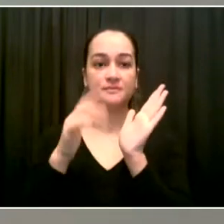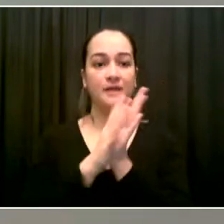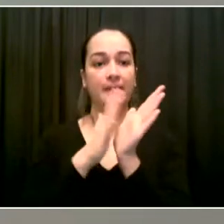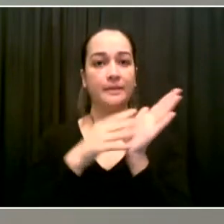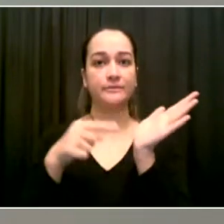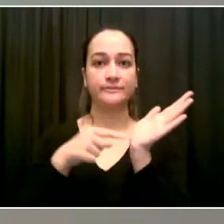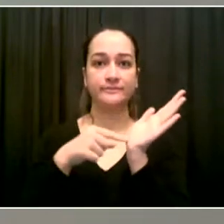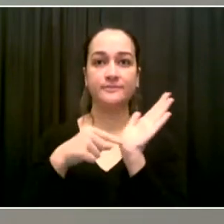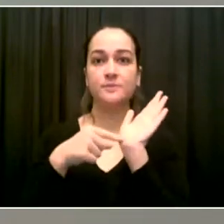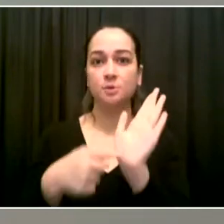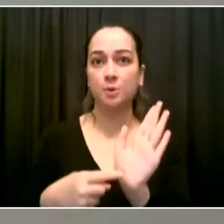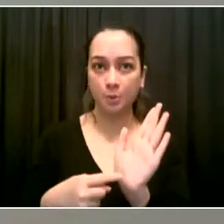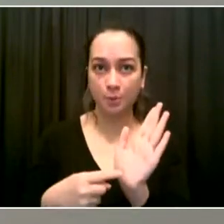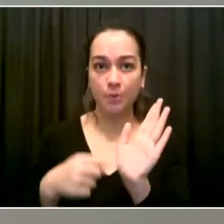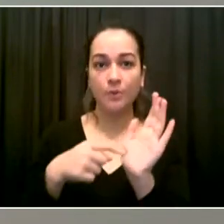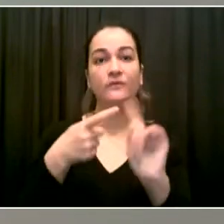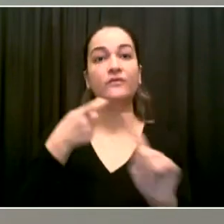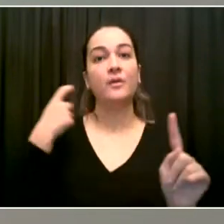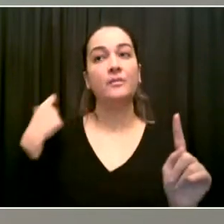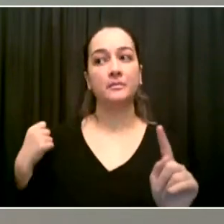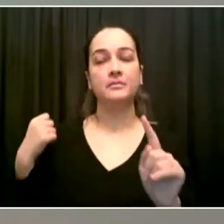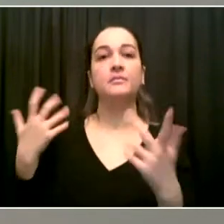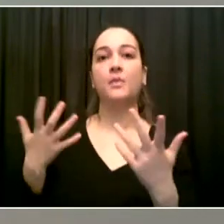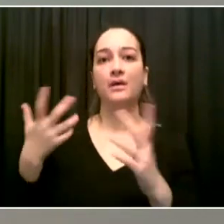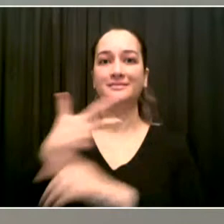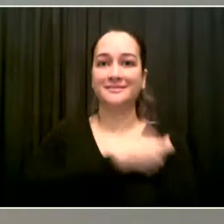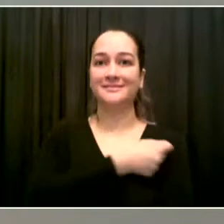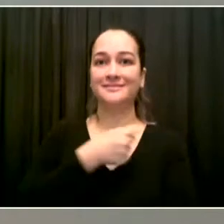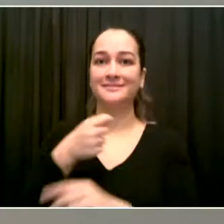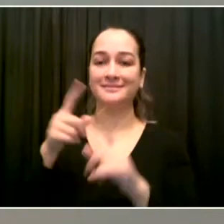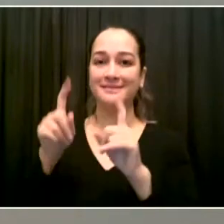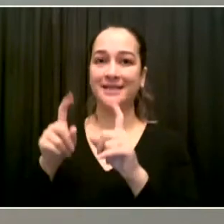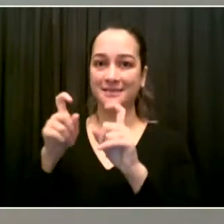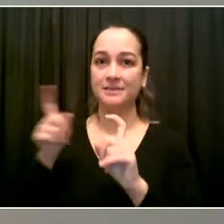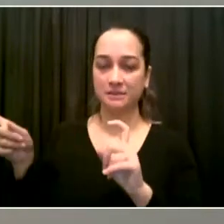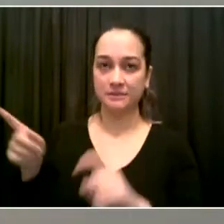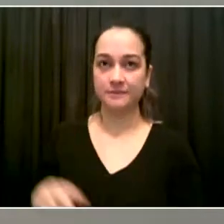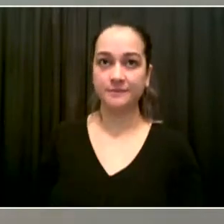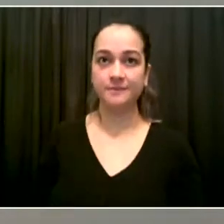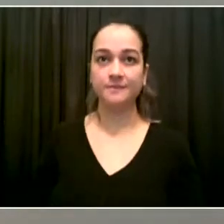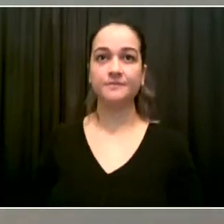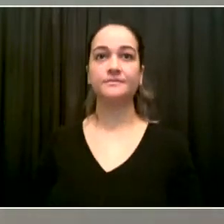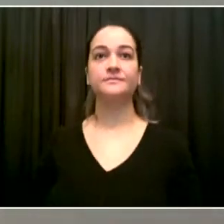PASASSPORTS OR CERTIFICATES WOULD ALSO HAVE TO BE ACCOMPPANIED BY SOME WAY TO